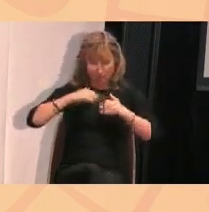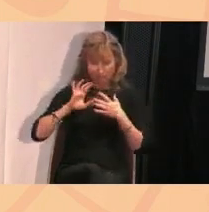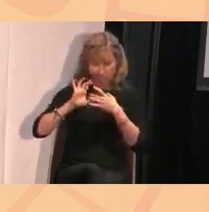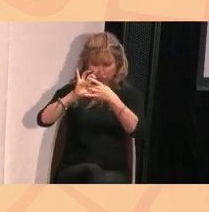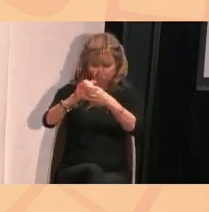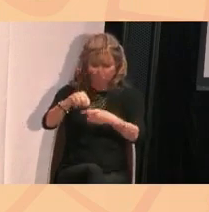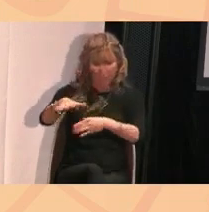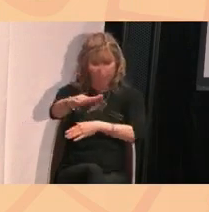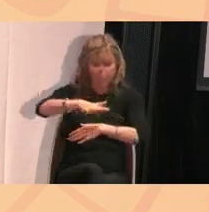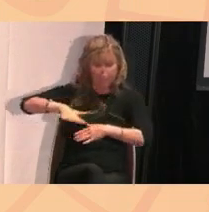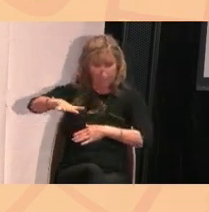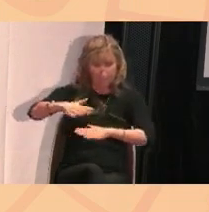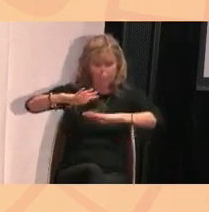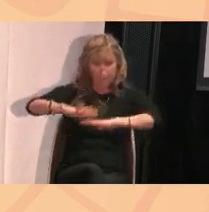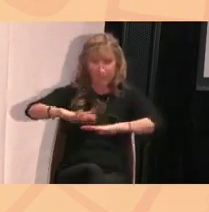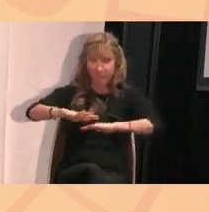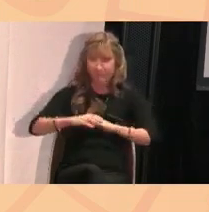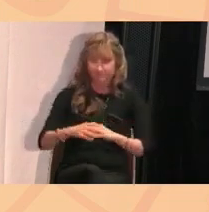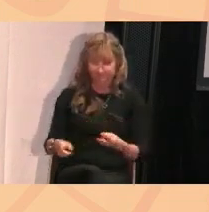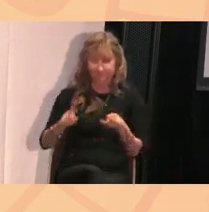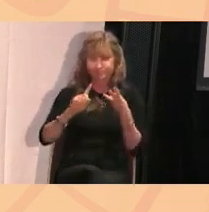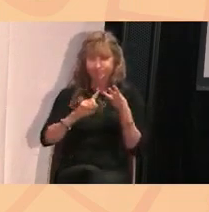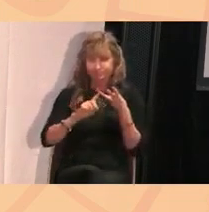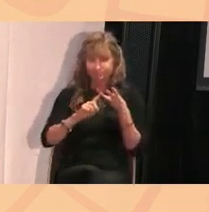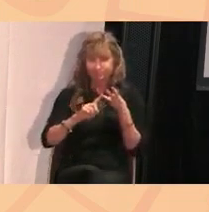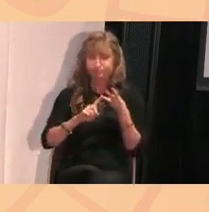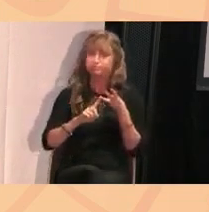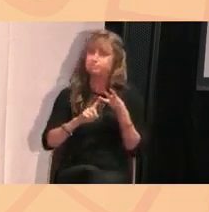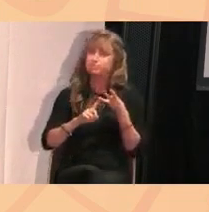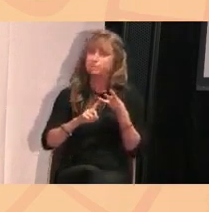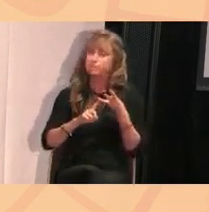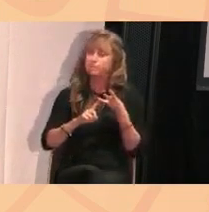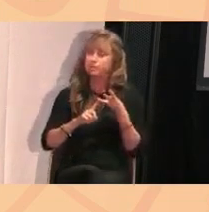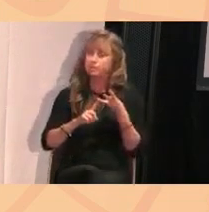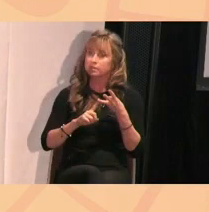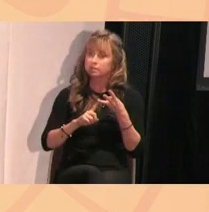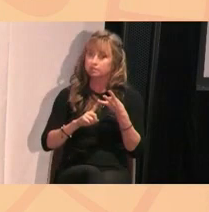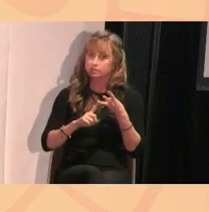The second point of that is your relationship to that art, to that site.